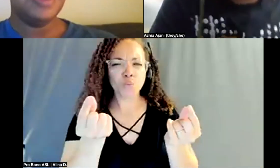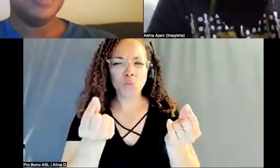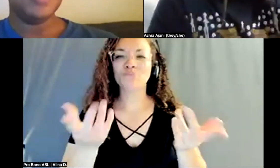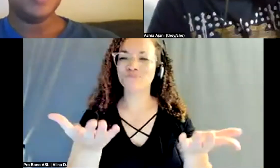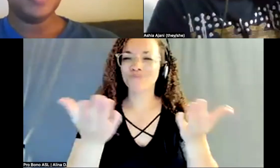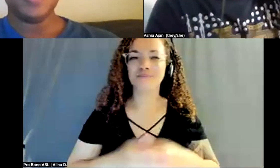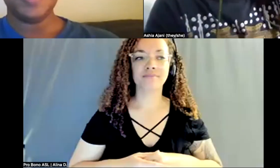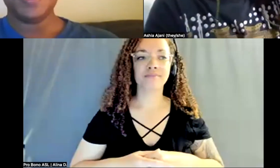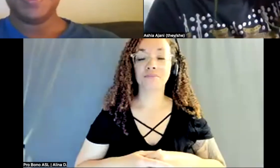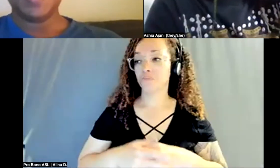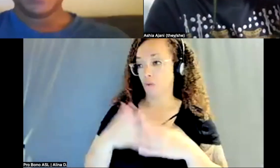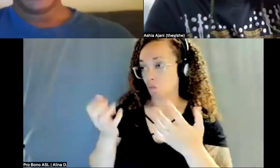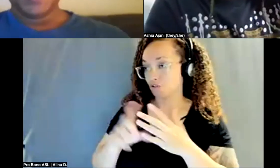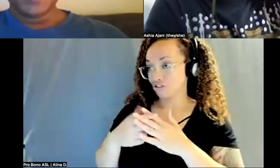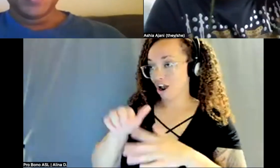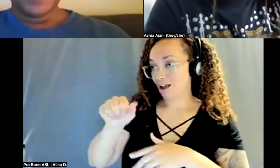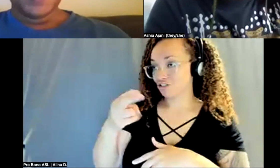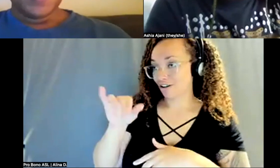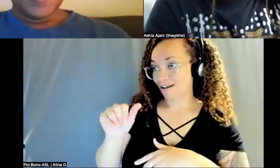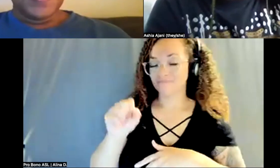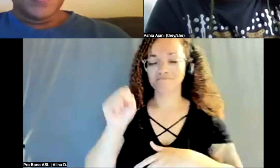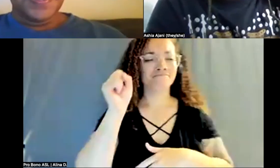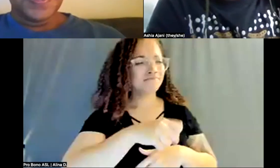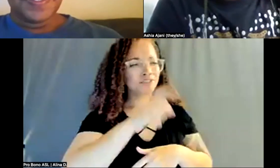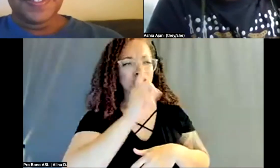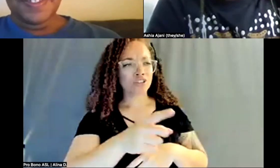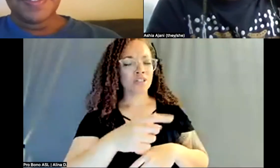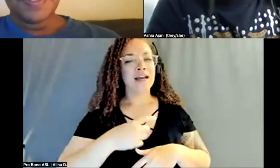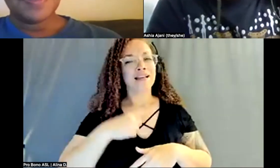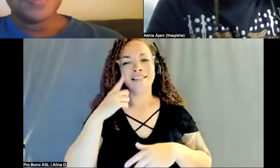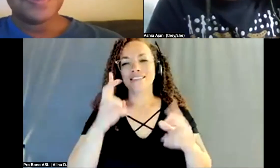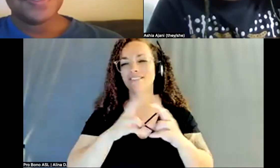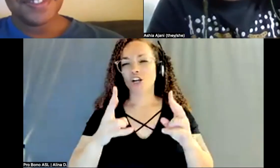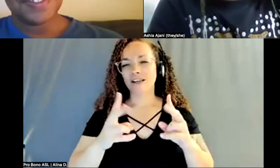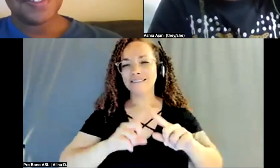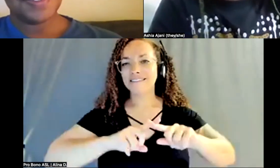Yeah, sure. Um, I mean, it's very, I think it's very different and it really does depend on the